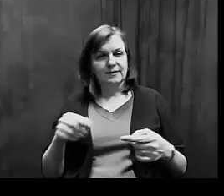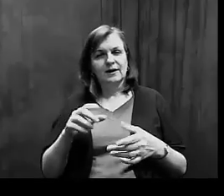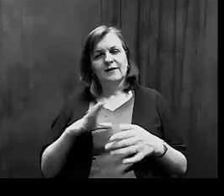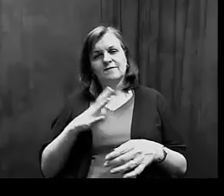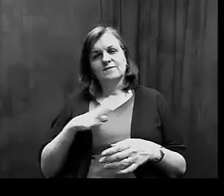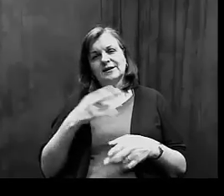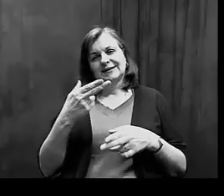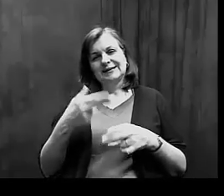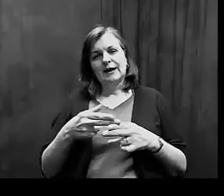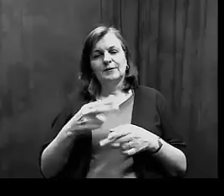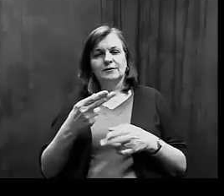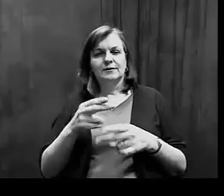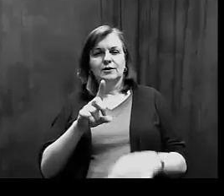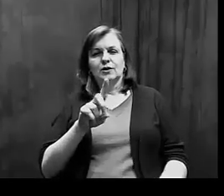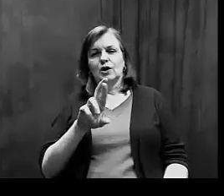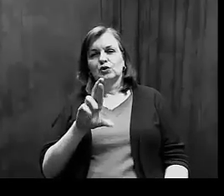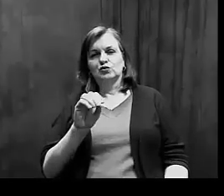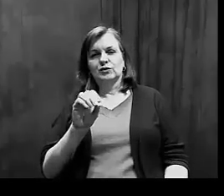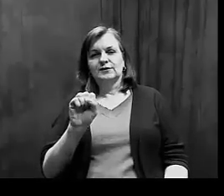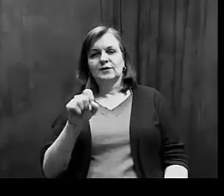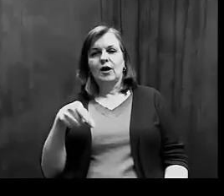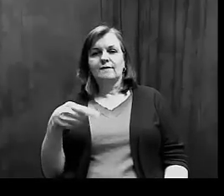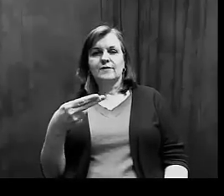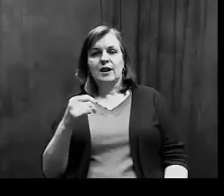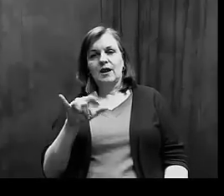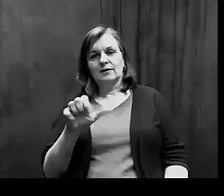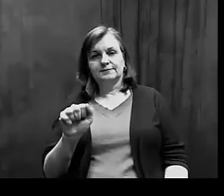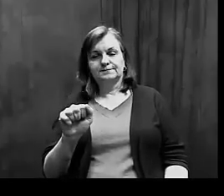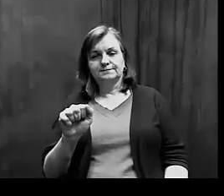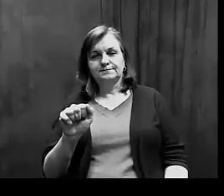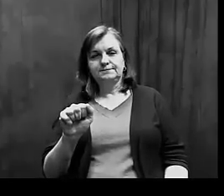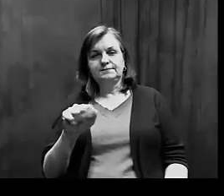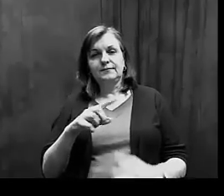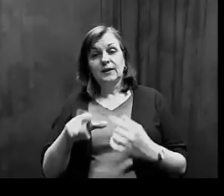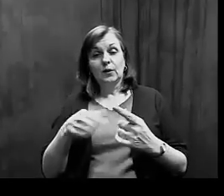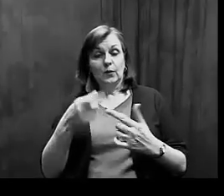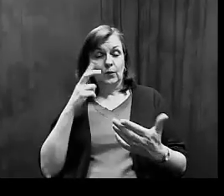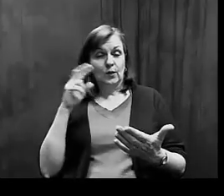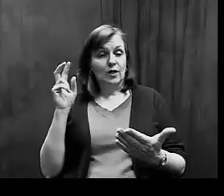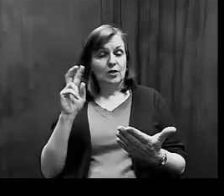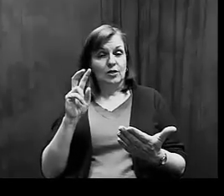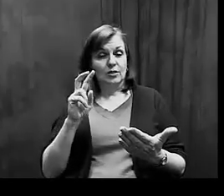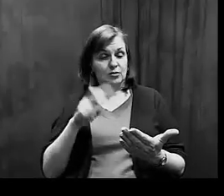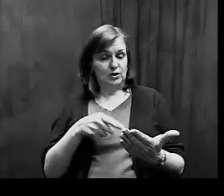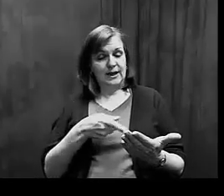Drosphila is just a fancy scientific name for fruit fly and we look at